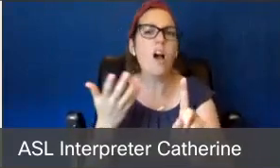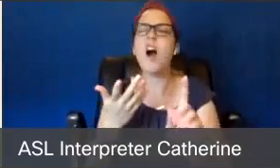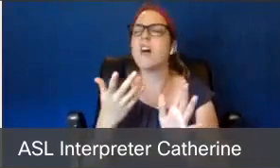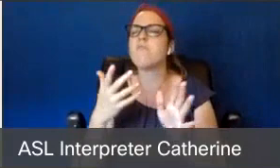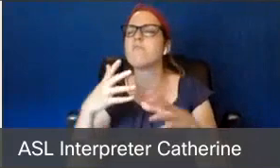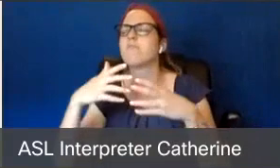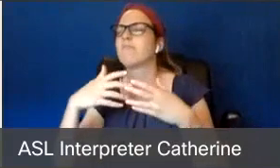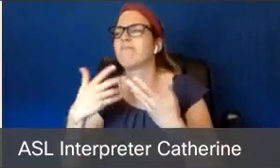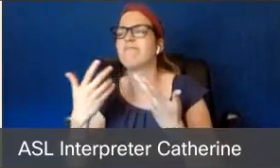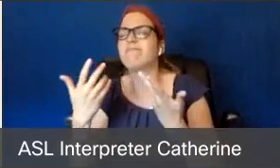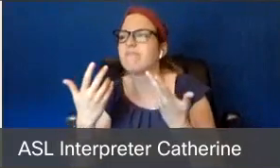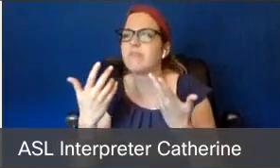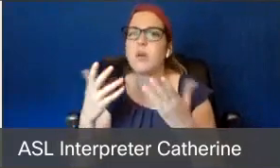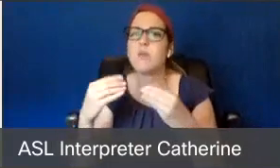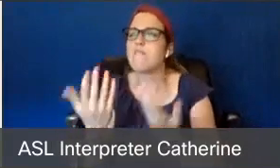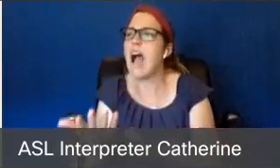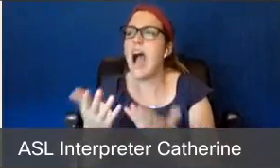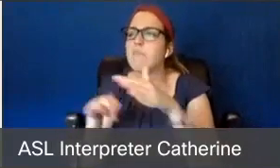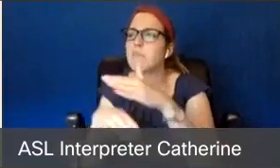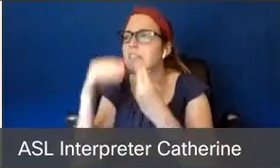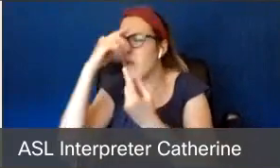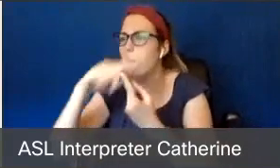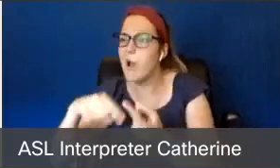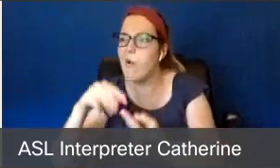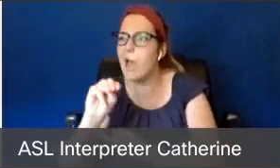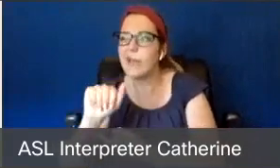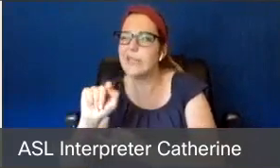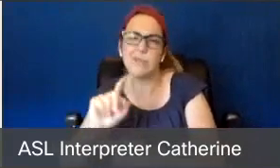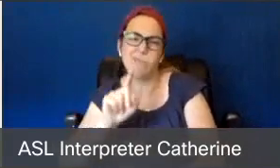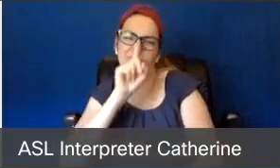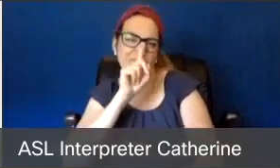on MAT, on what the medications do, on how they work,